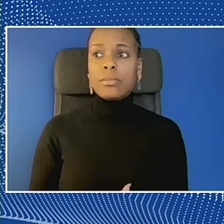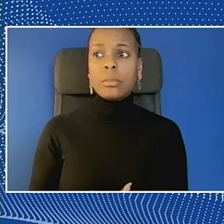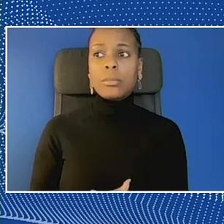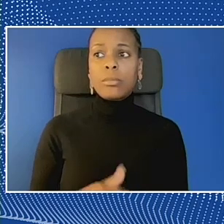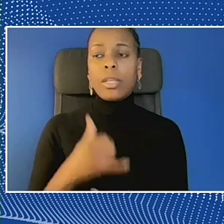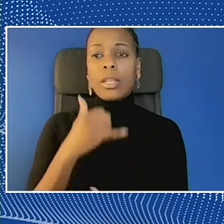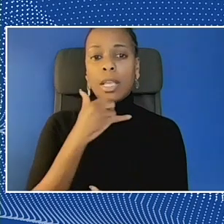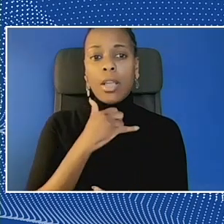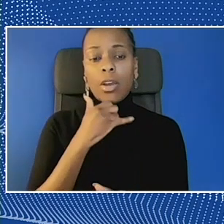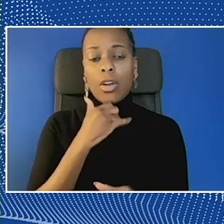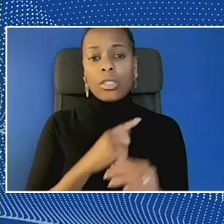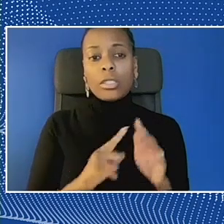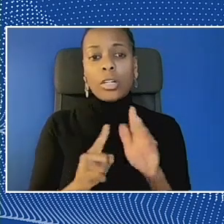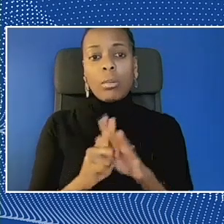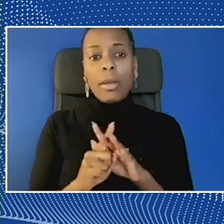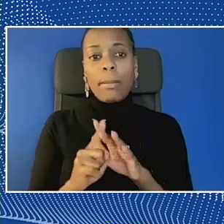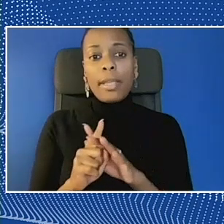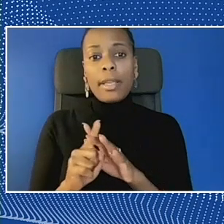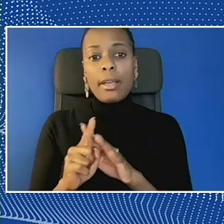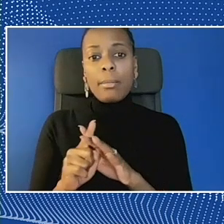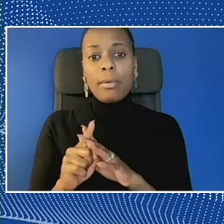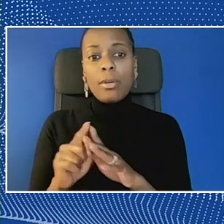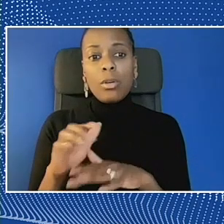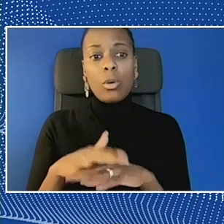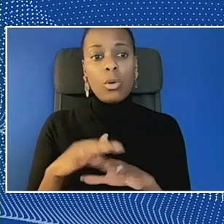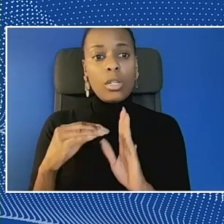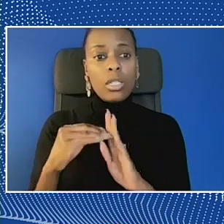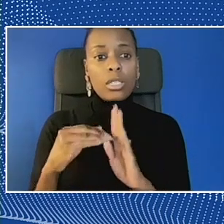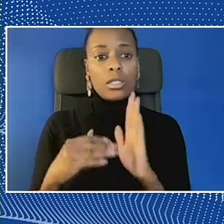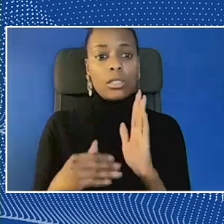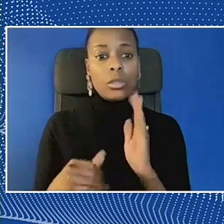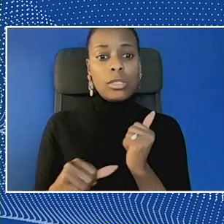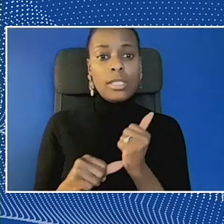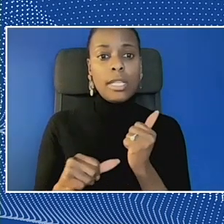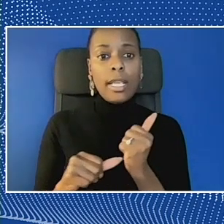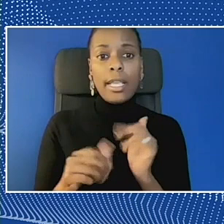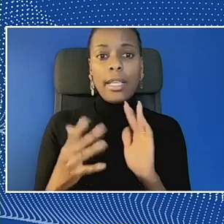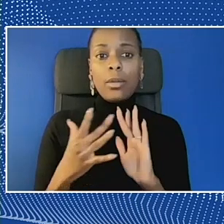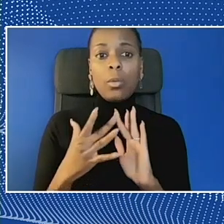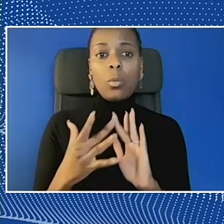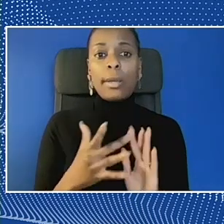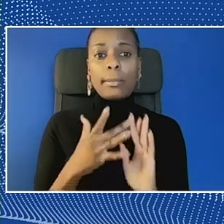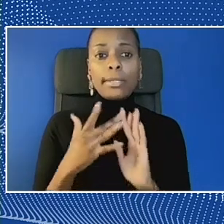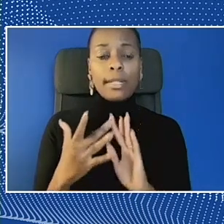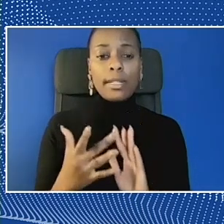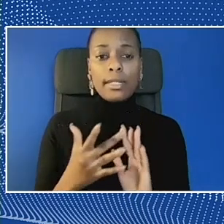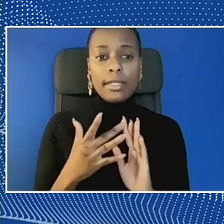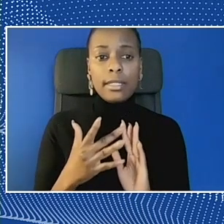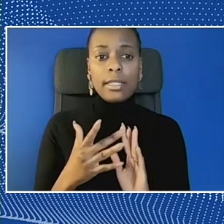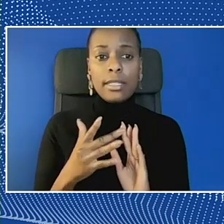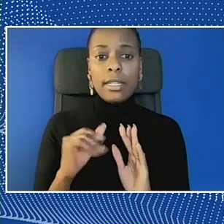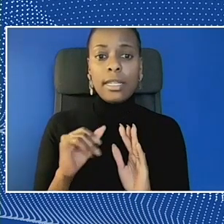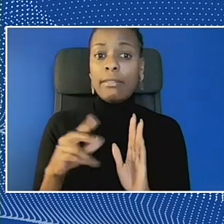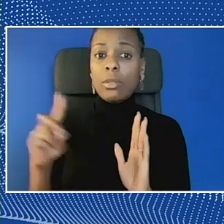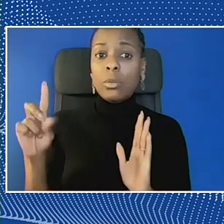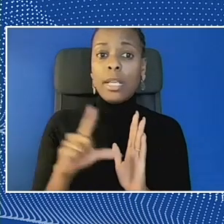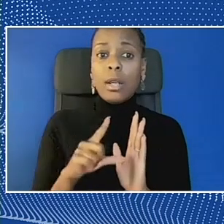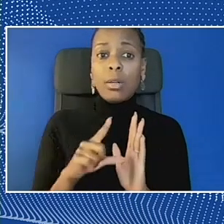actually on the student aid website, if you download your data, you can kind of